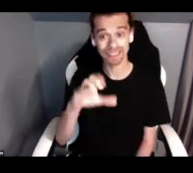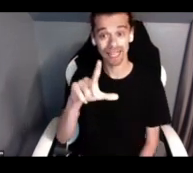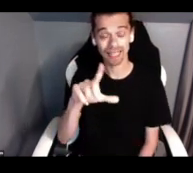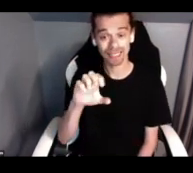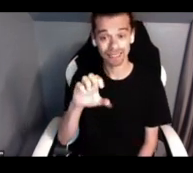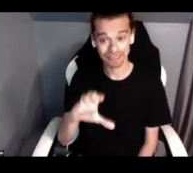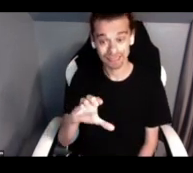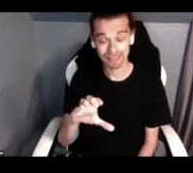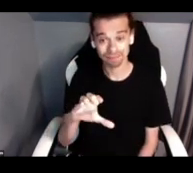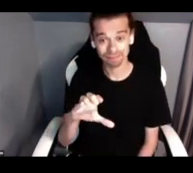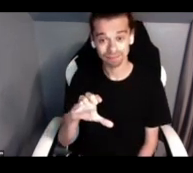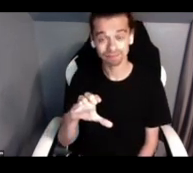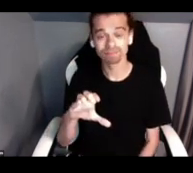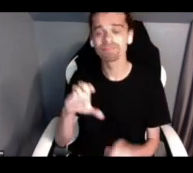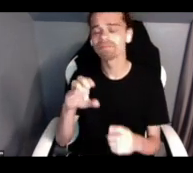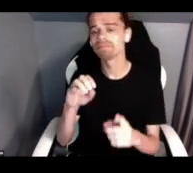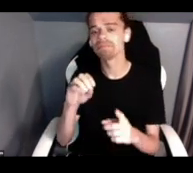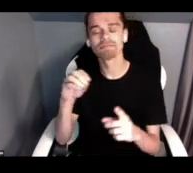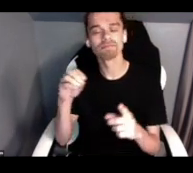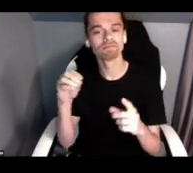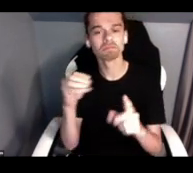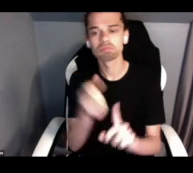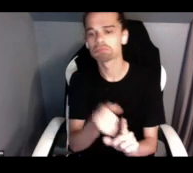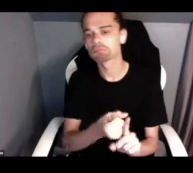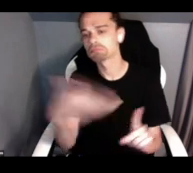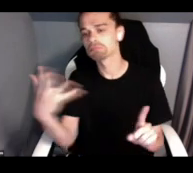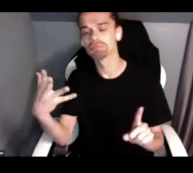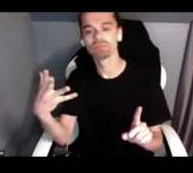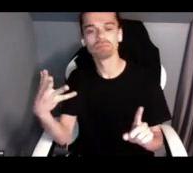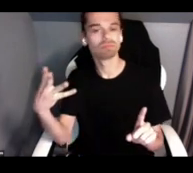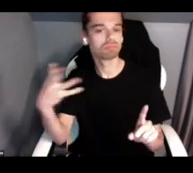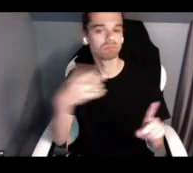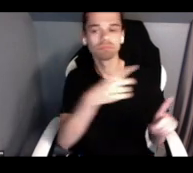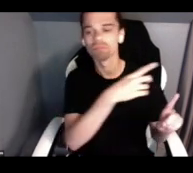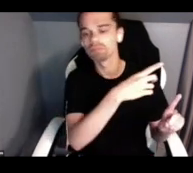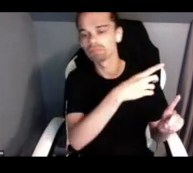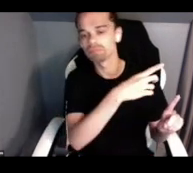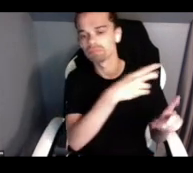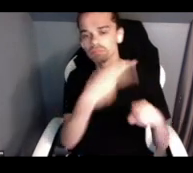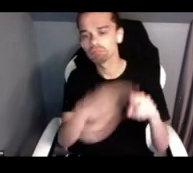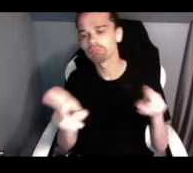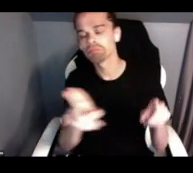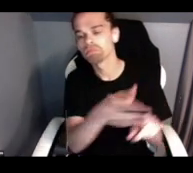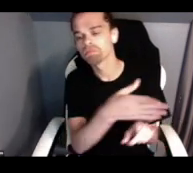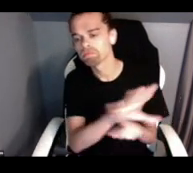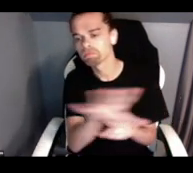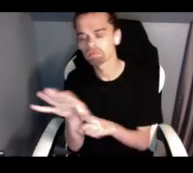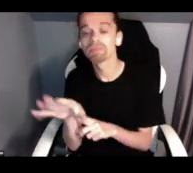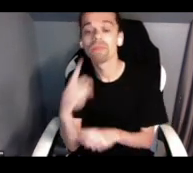and mission to acclimate you to our work within the CLEC. We will then address